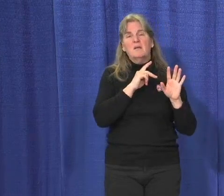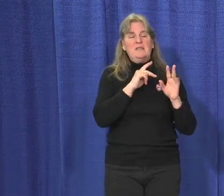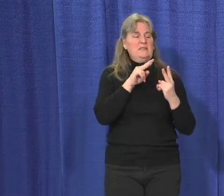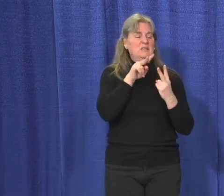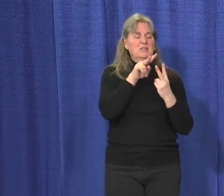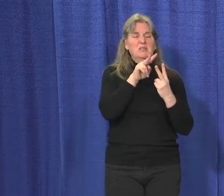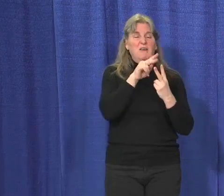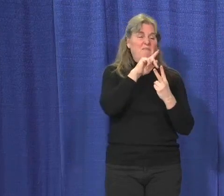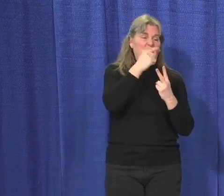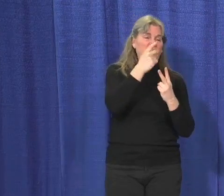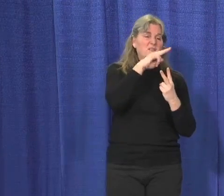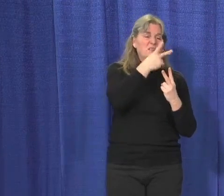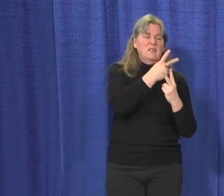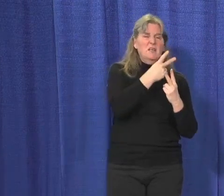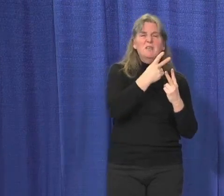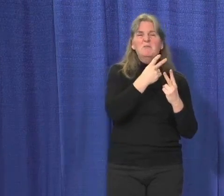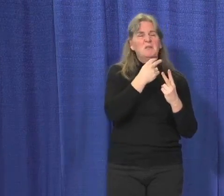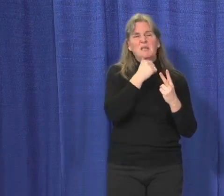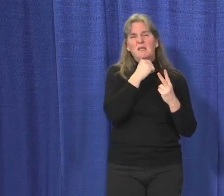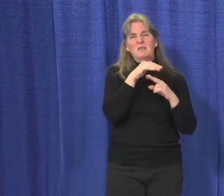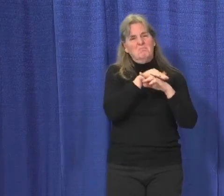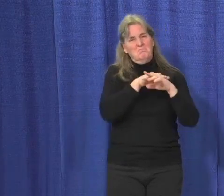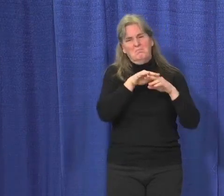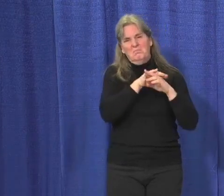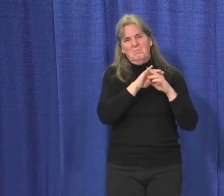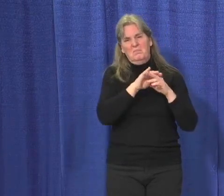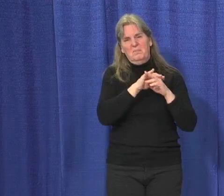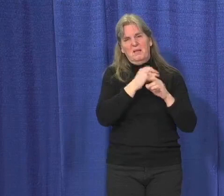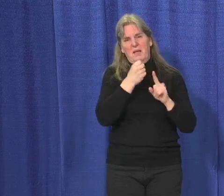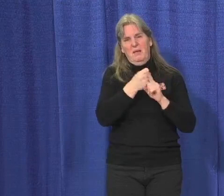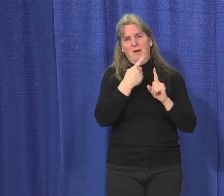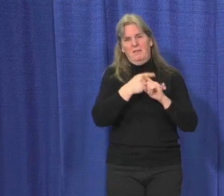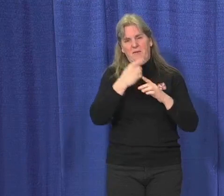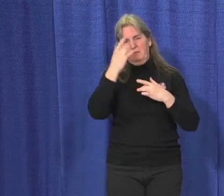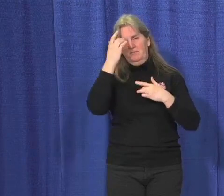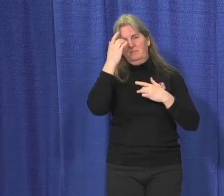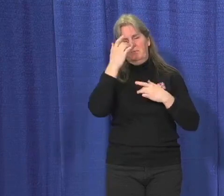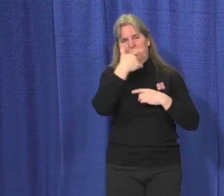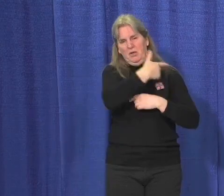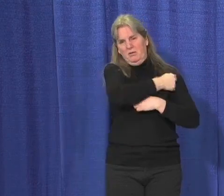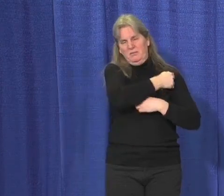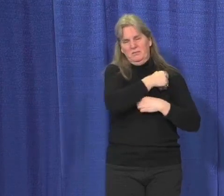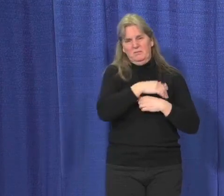the effects are minor. What I'm saying is it's not